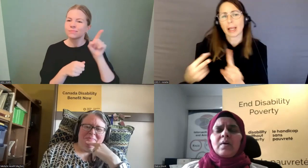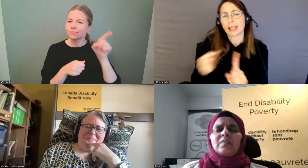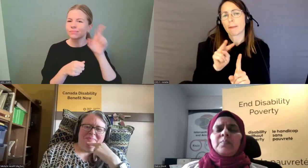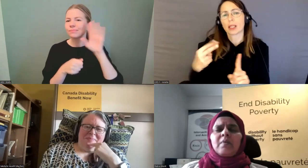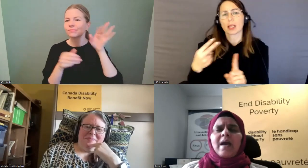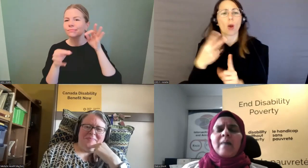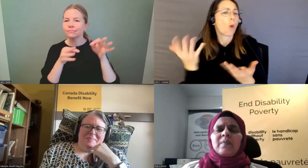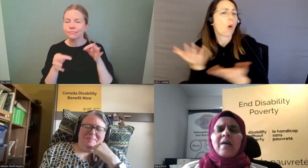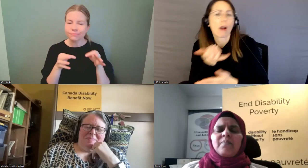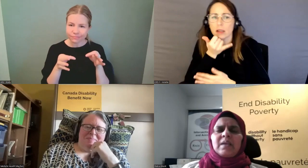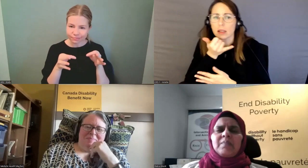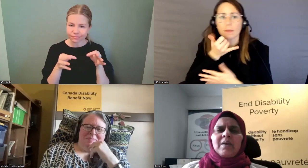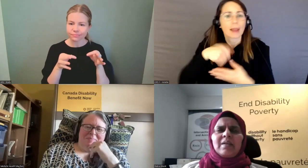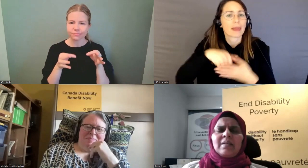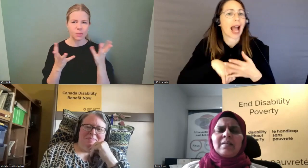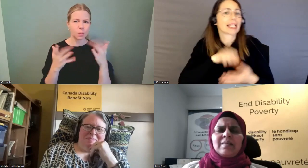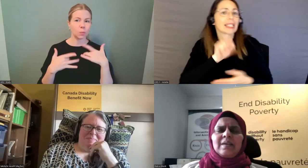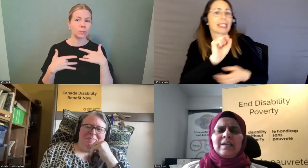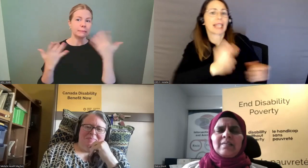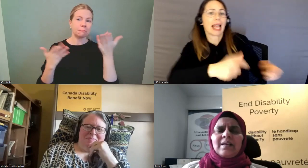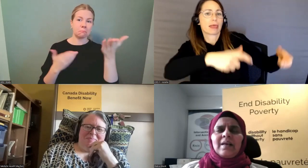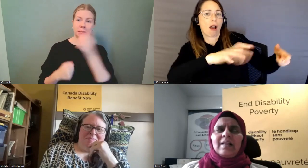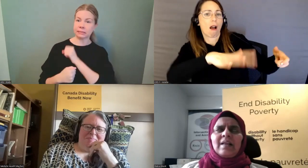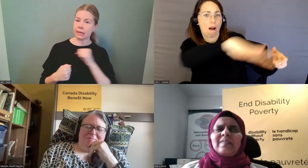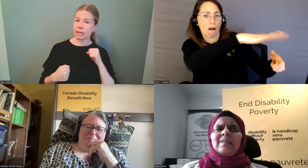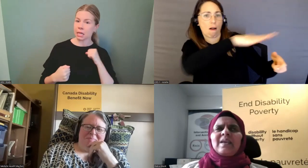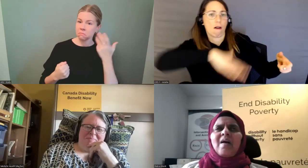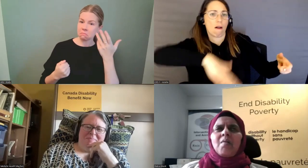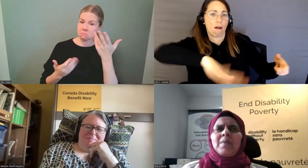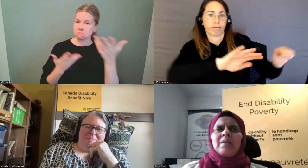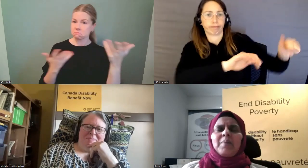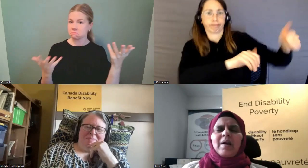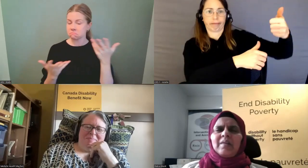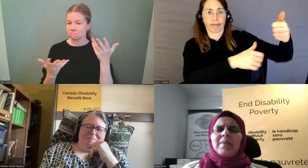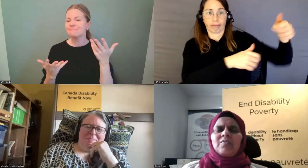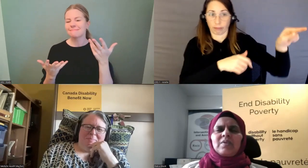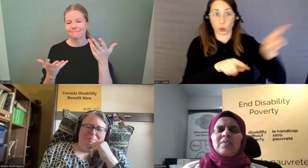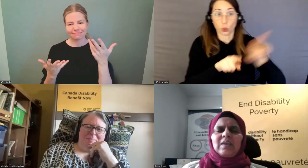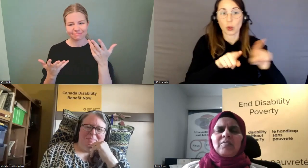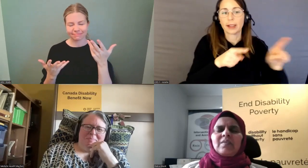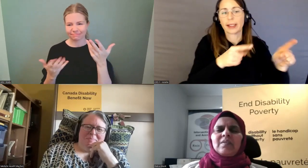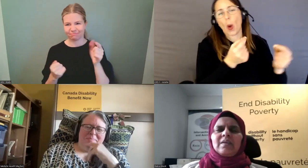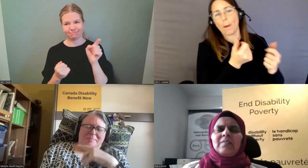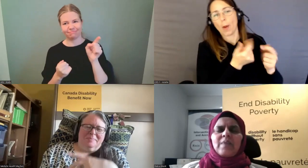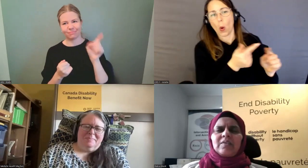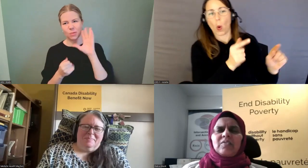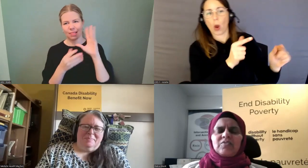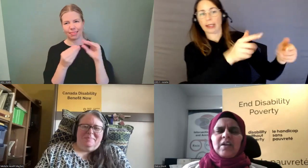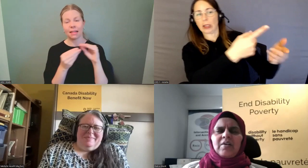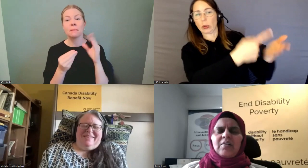WHAT'S PERHAPS HAPPENING BEHIND THE SCENES. LET'S SEE HOW MANY PARLIAMENTARY SECRETS HE'S READY TO SHARE.